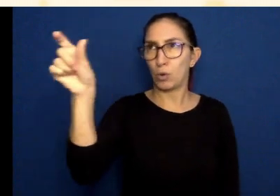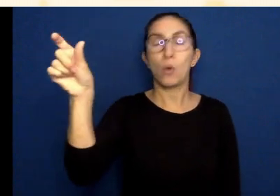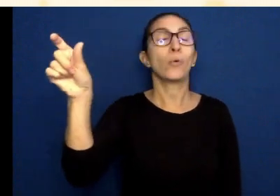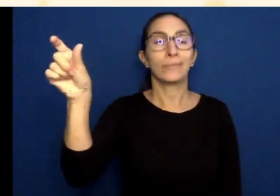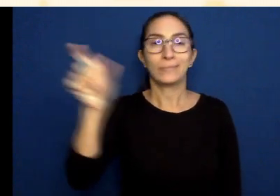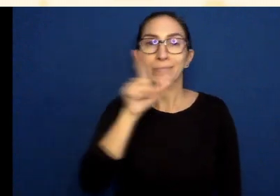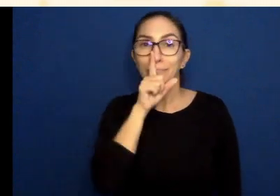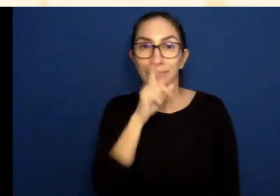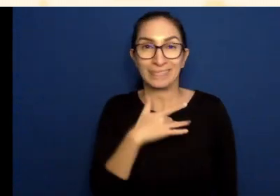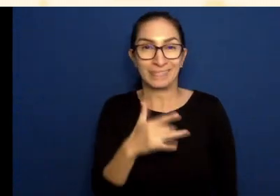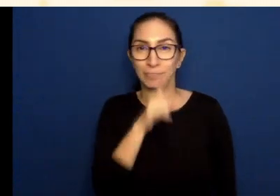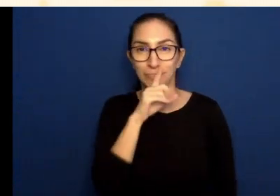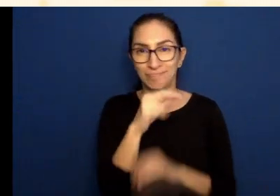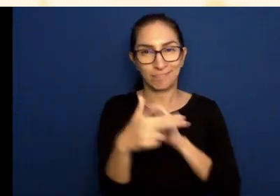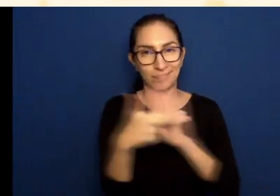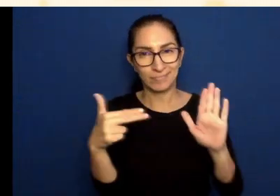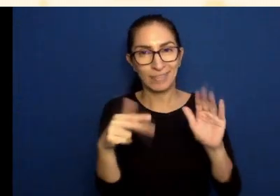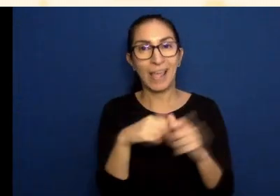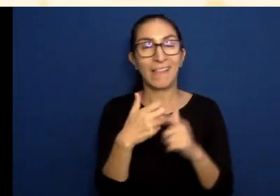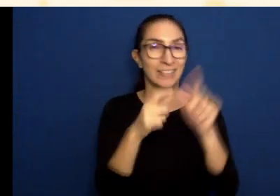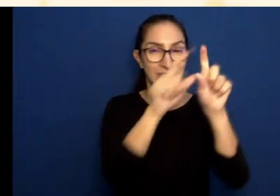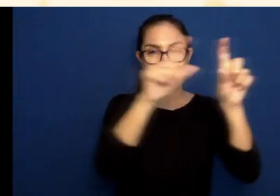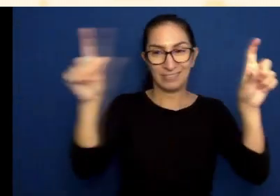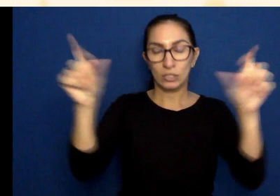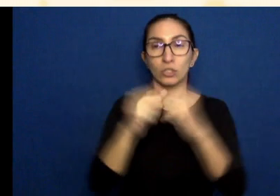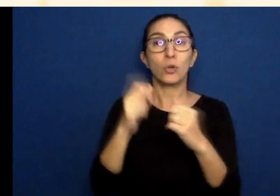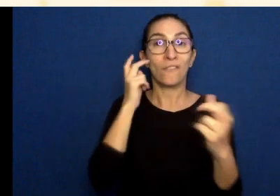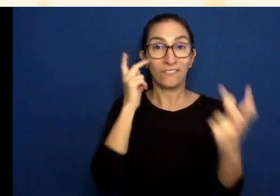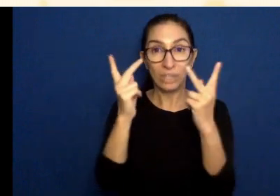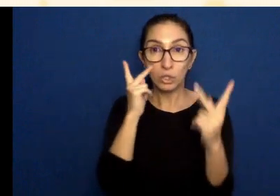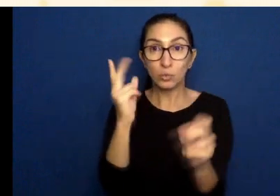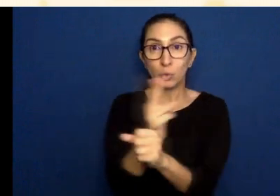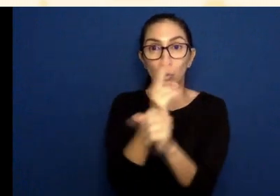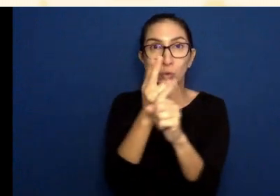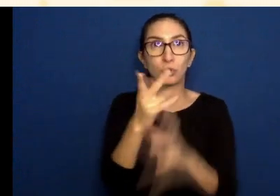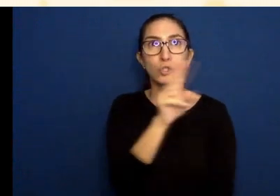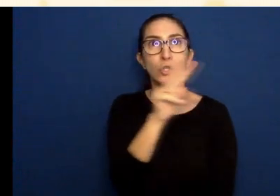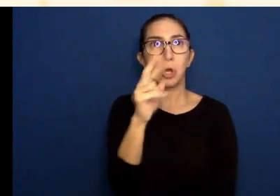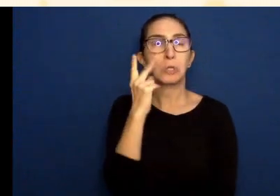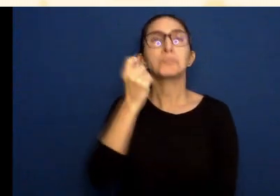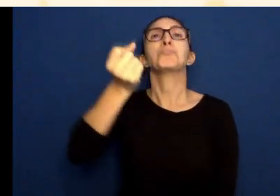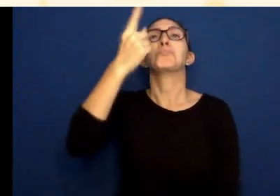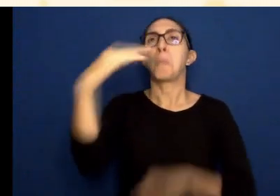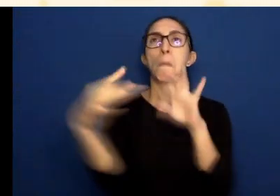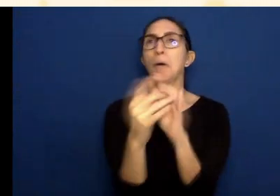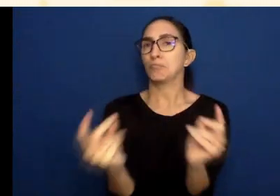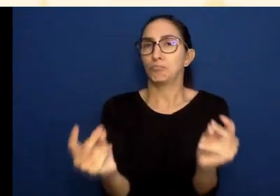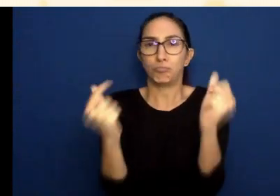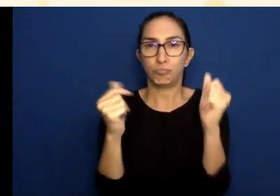that a lot of screen-reader users didn't understand the go button next to the search bar. So you'd have a search bar in the top right hand corner,